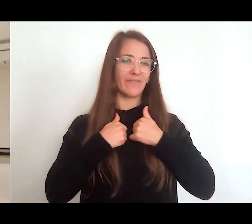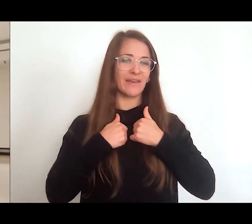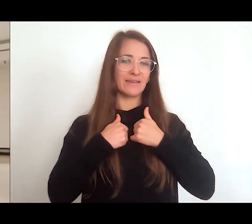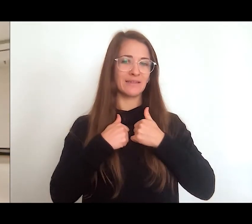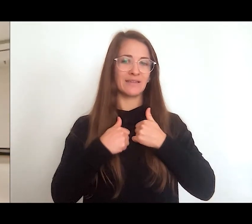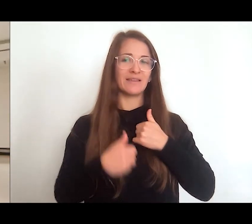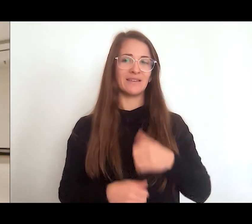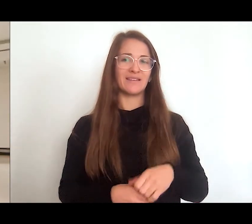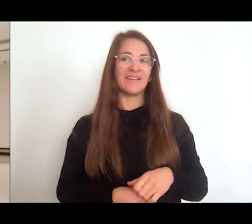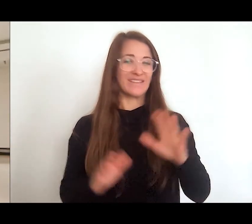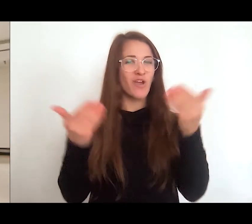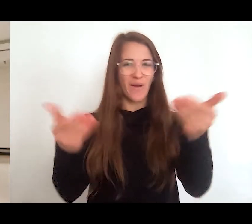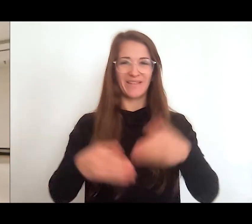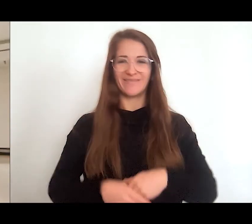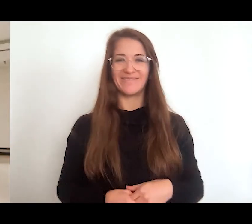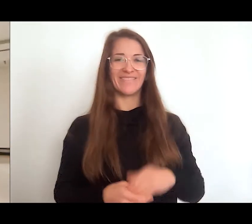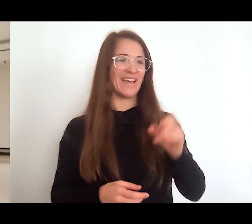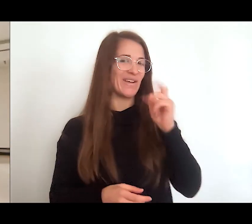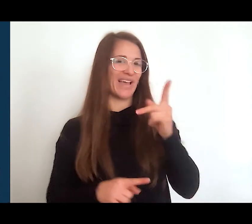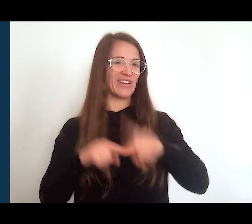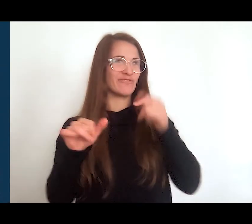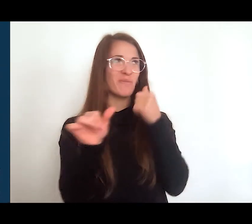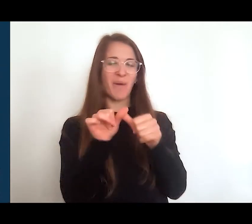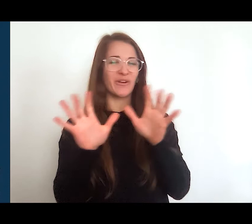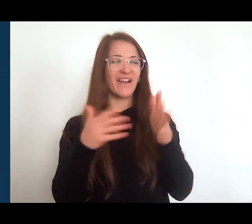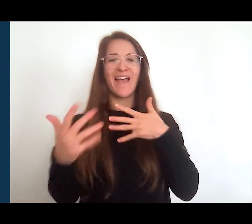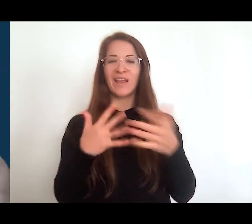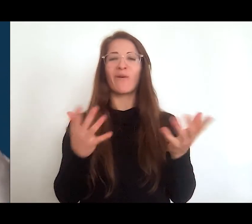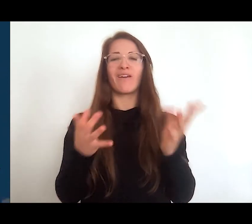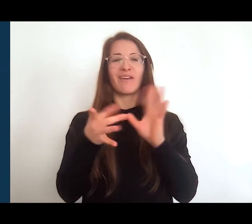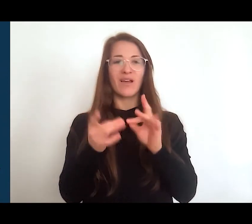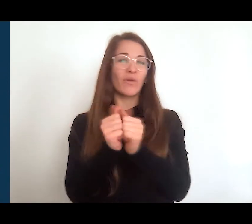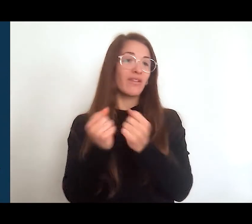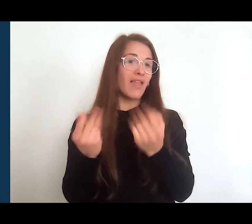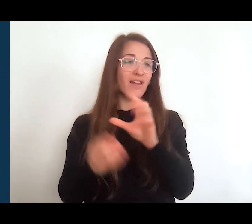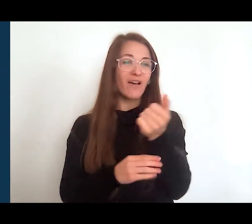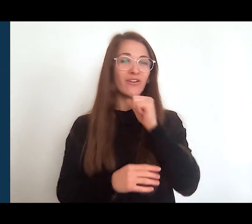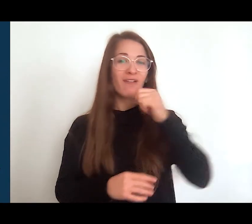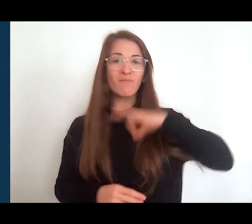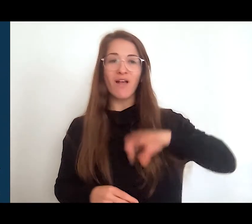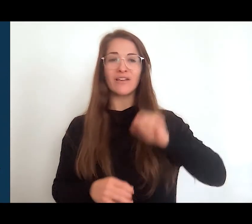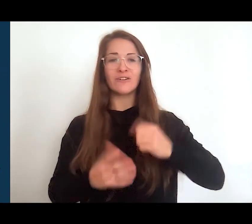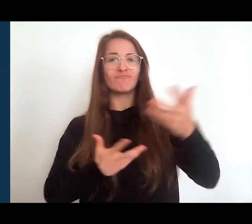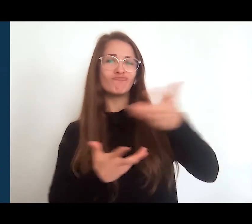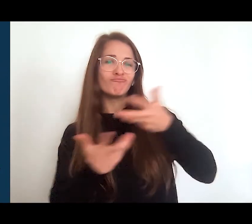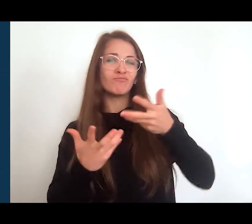YES. INDEPENDENT LIVING. CONNECTED WITH OTHER